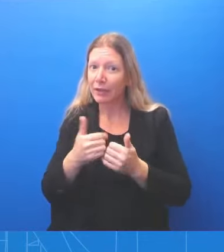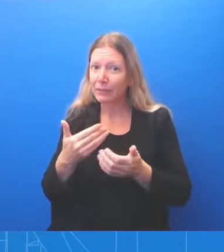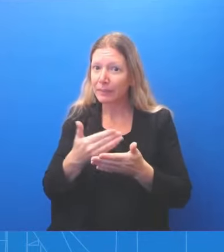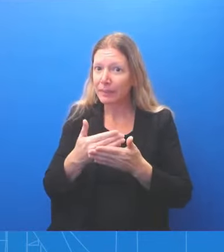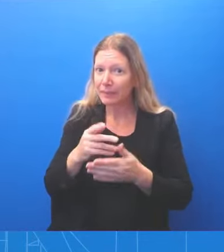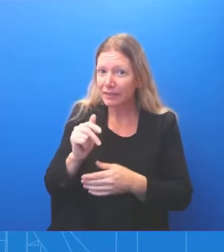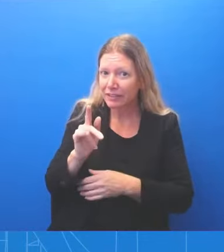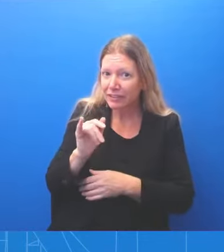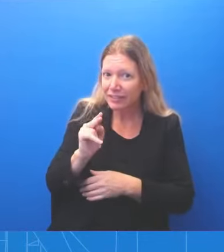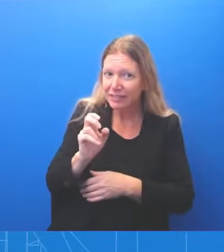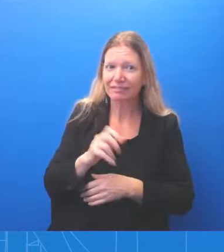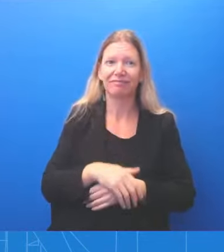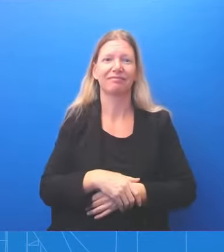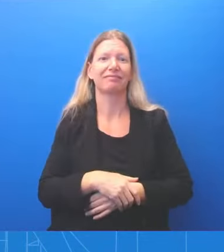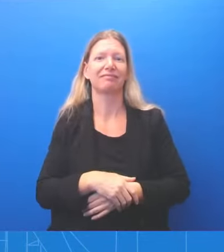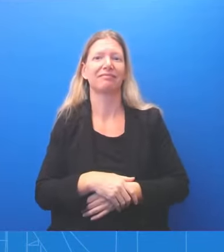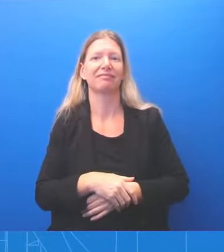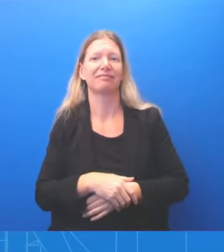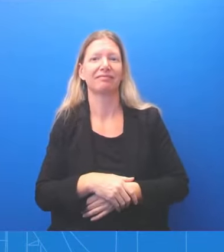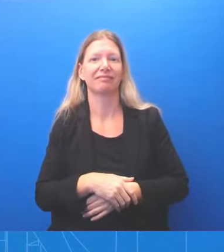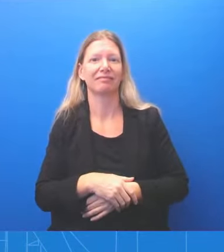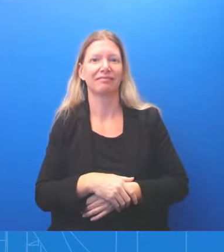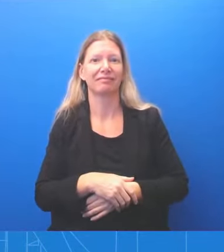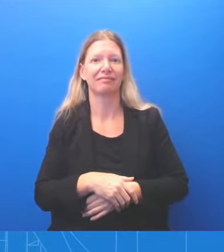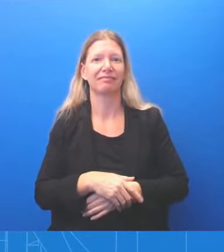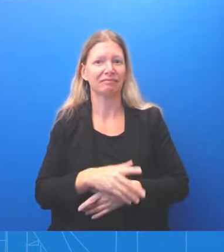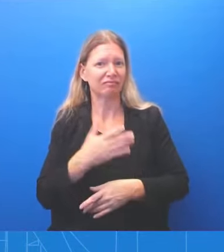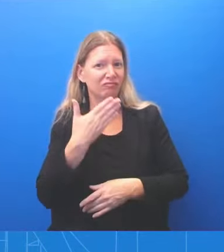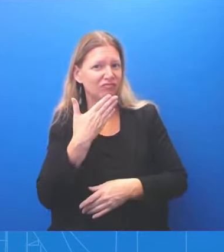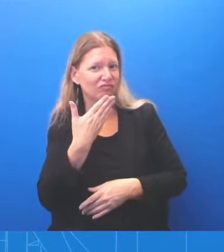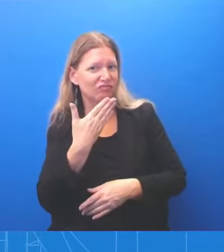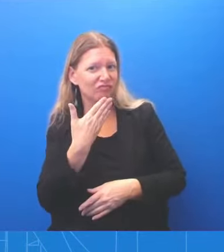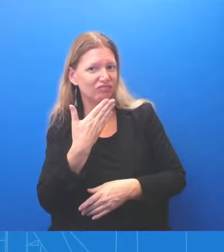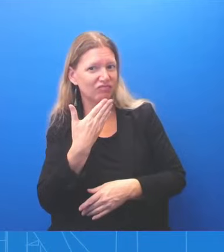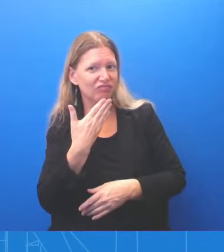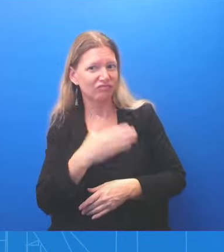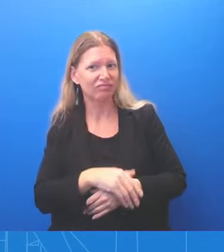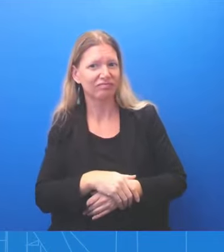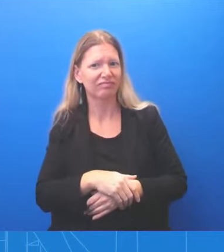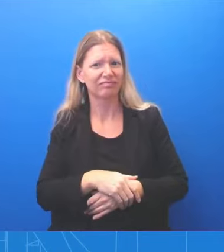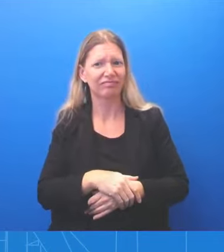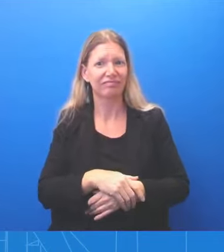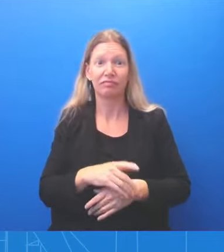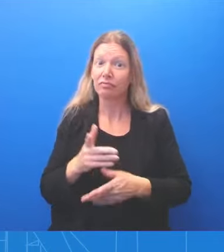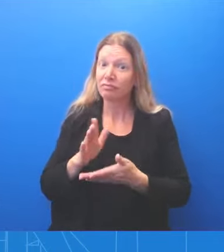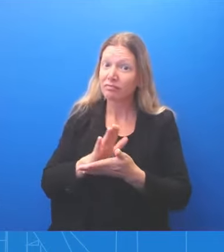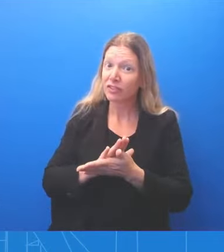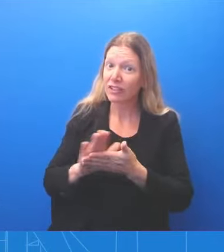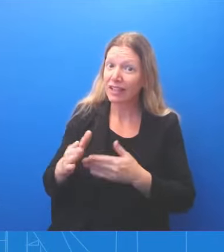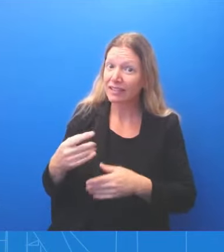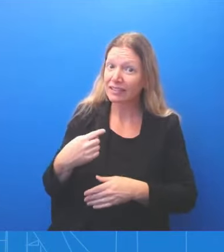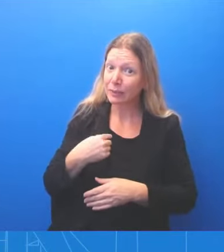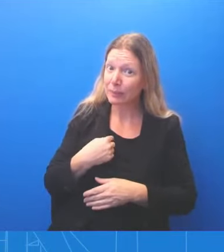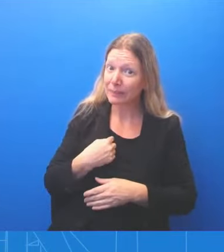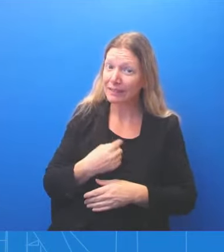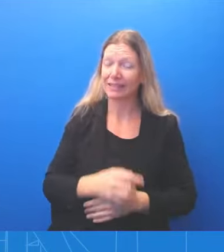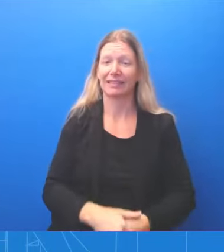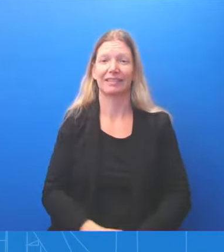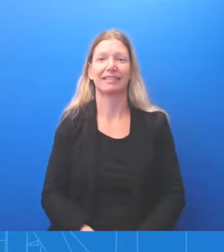Ms. Jean-Pierre: Or baby KJP. The Press: -- very nice to her dad. Ms. Jean-Pierre: Oh, during your -- your -- your leave? The Press: Just like adult KJP. Ms. Jean-Pierre: Oh, that's good.